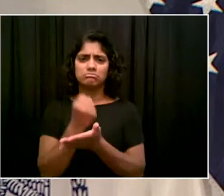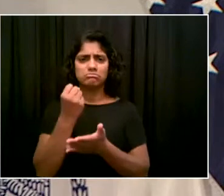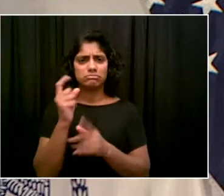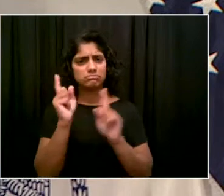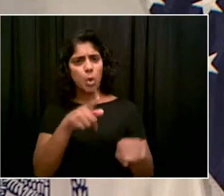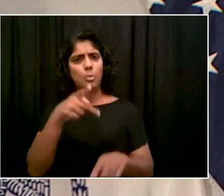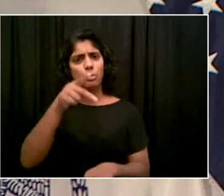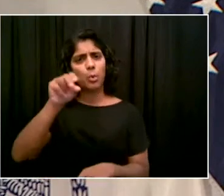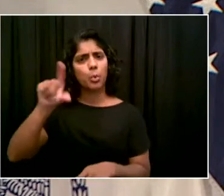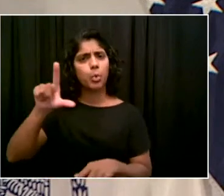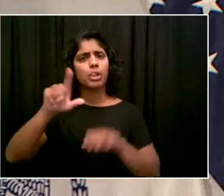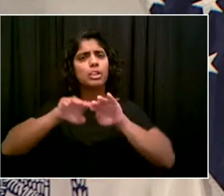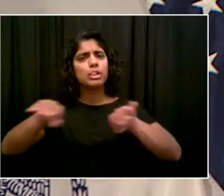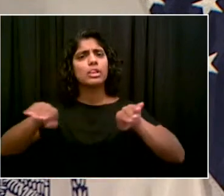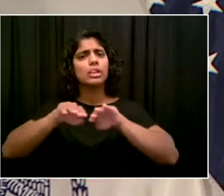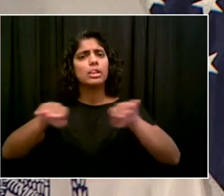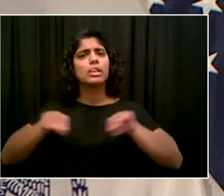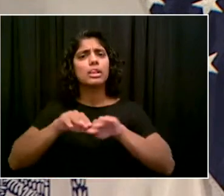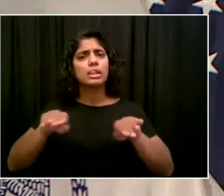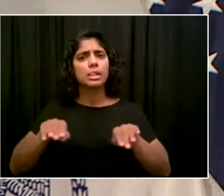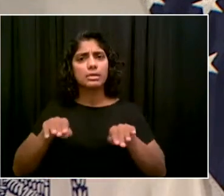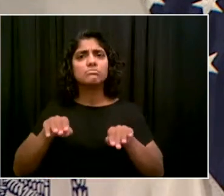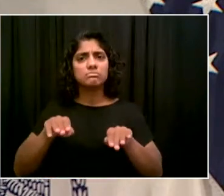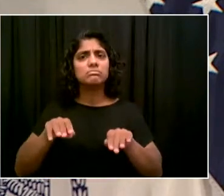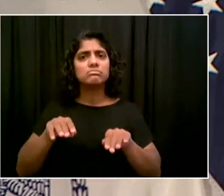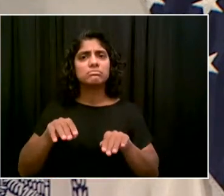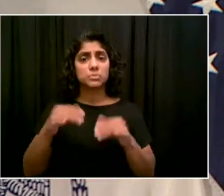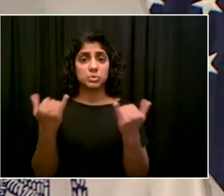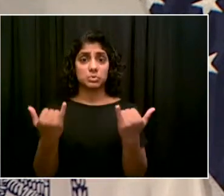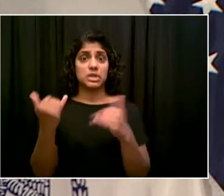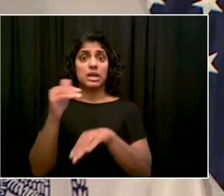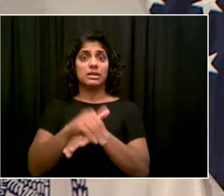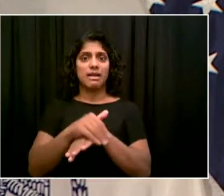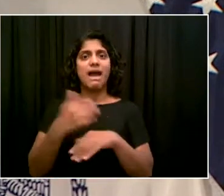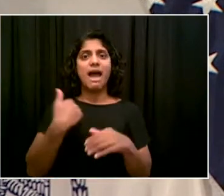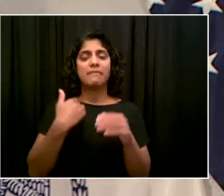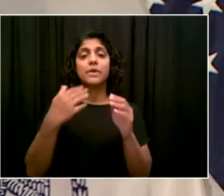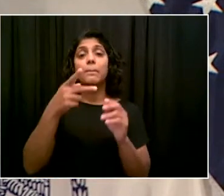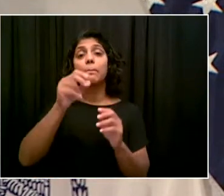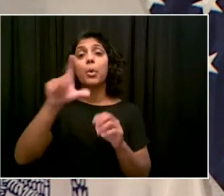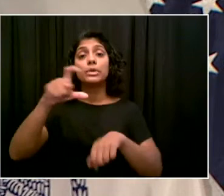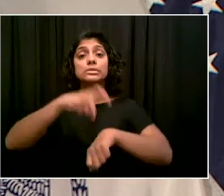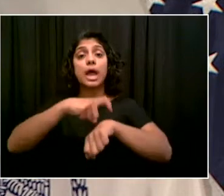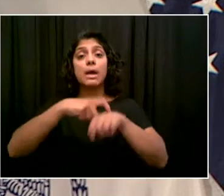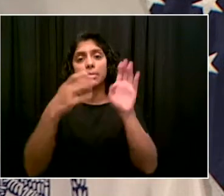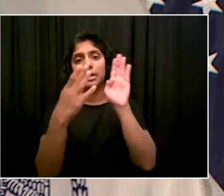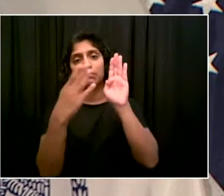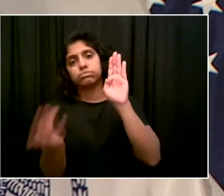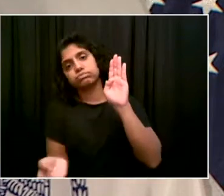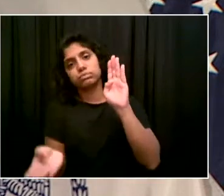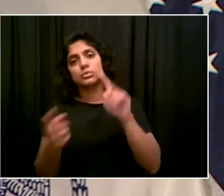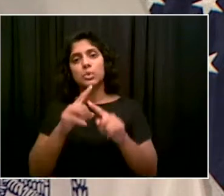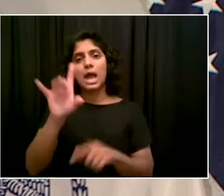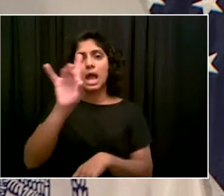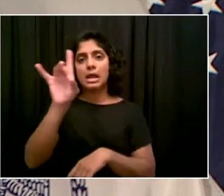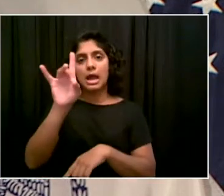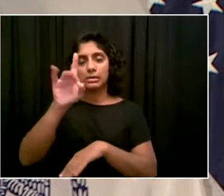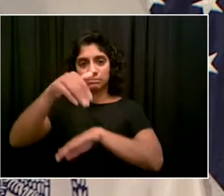PUBLIC SCHOOLS, PUBLIC POOLS WILL HAVE EXTENDED HOURS, EIGHT A CLOCK P.M.